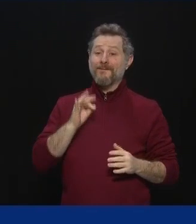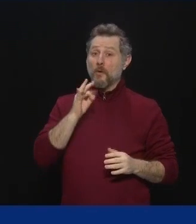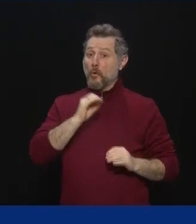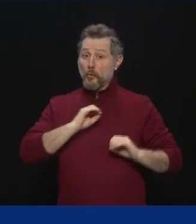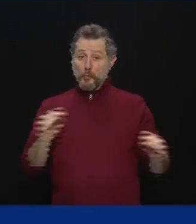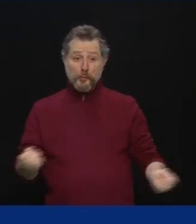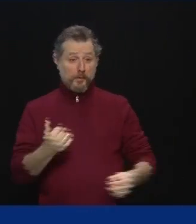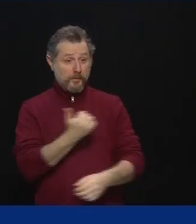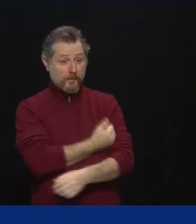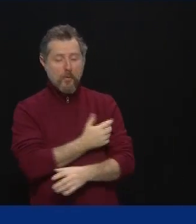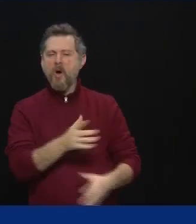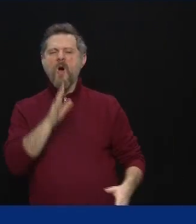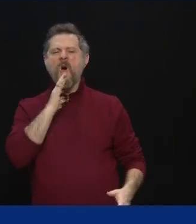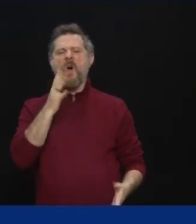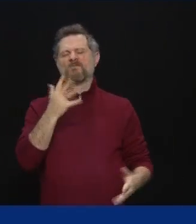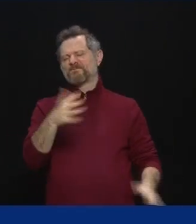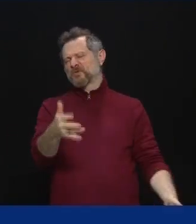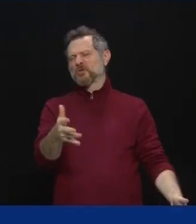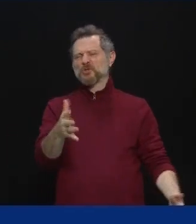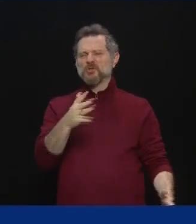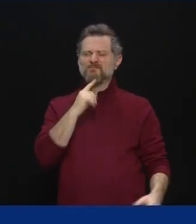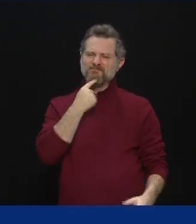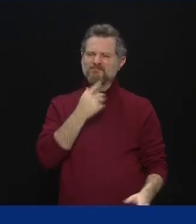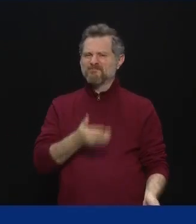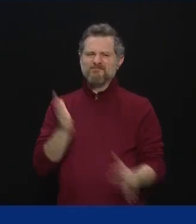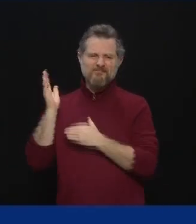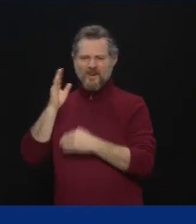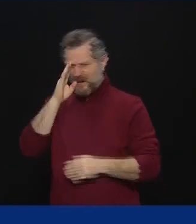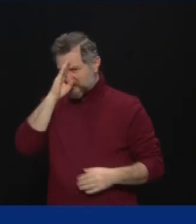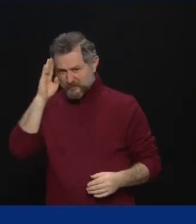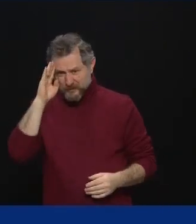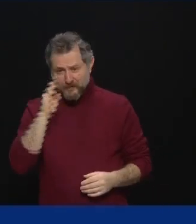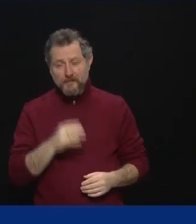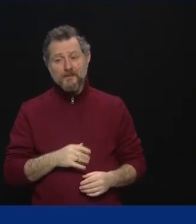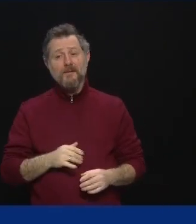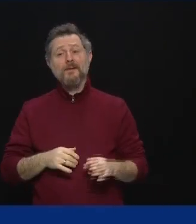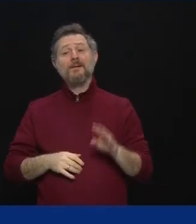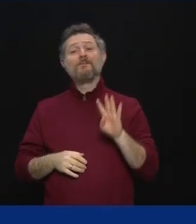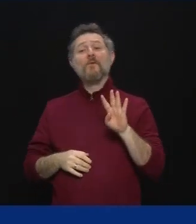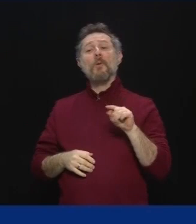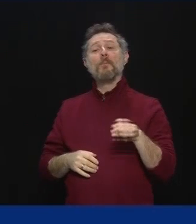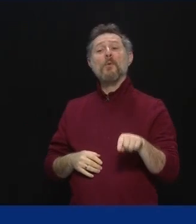TEST POSITIVE, BUT THE EFFECT IS MUCH MORE DIMINISHED THAN IT WOULD HAVE BEEN FOR PEOPLE THAT